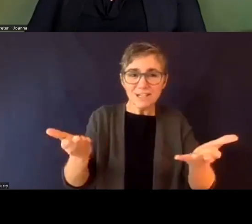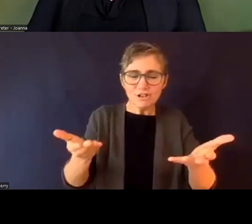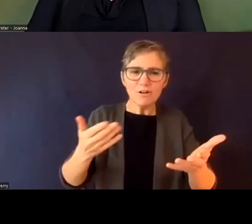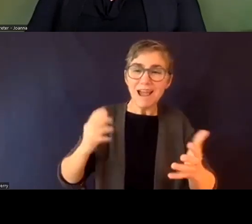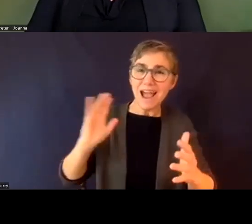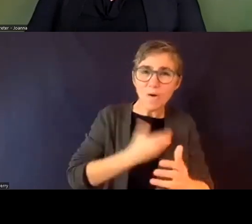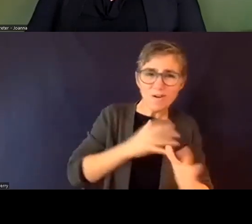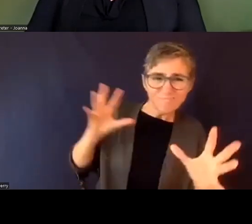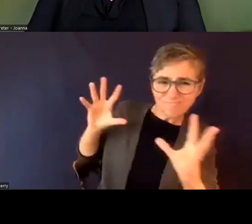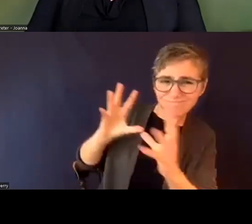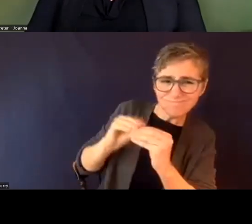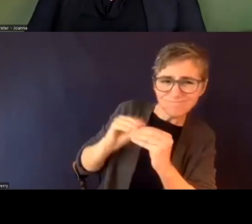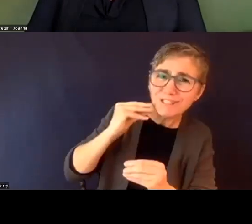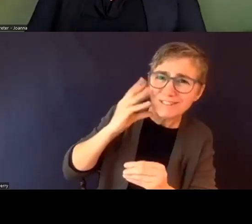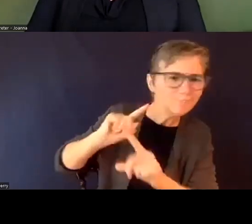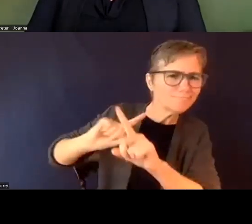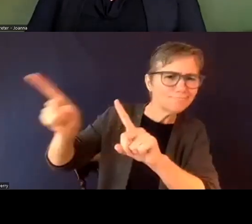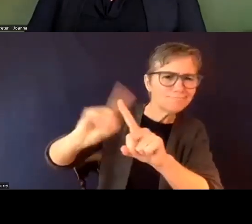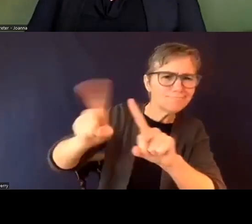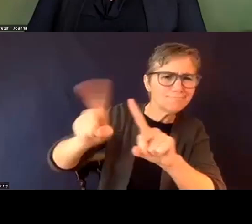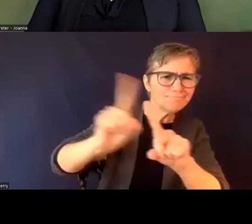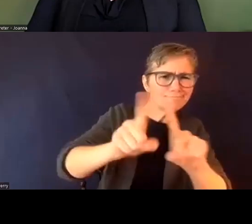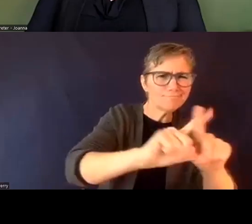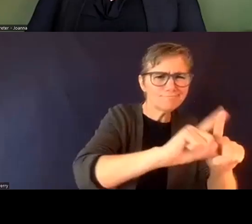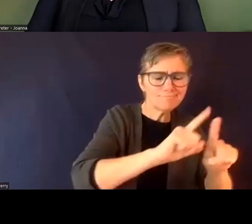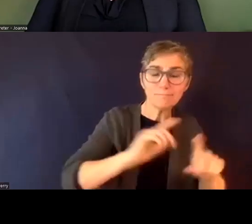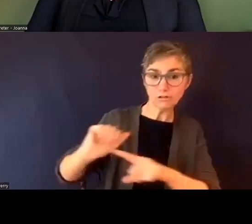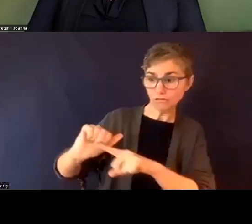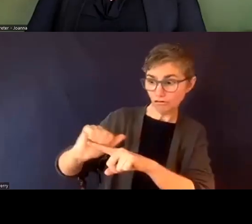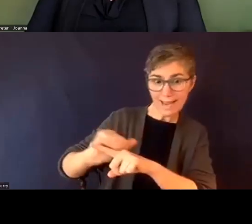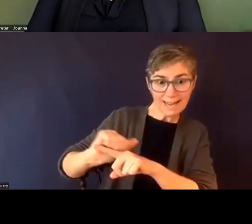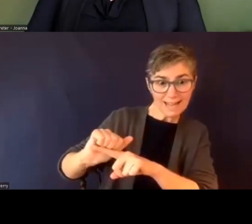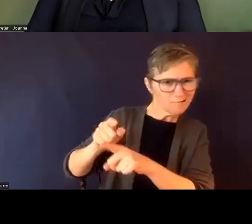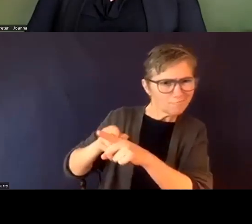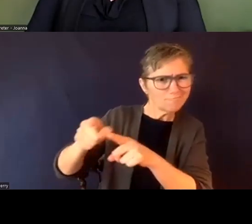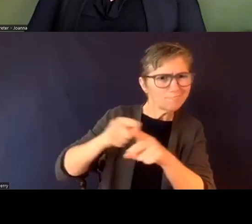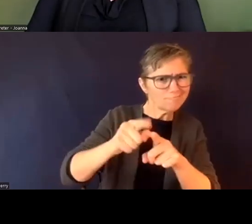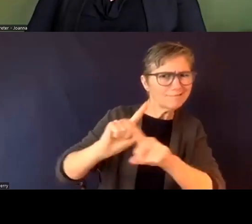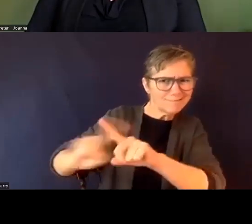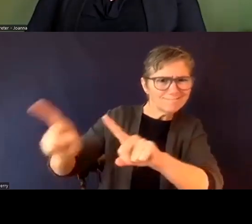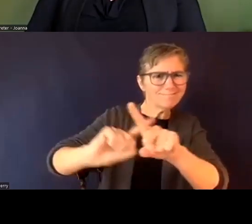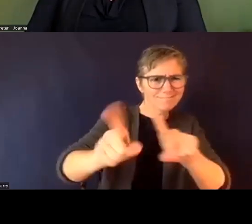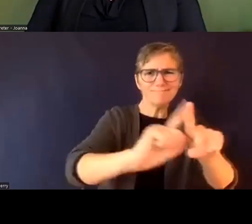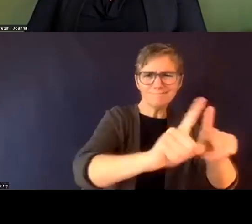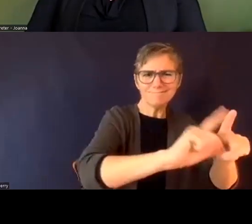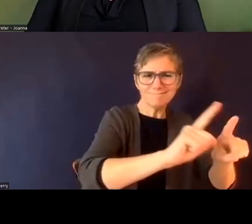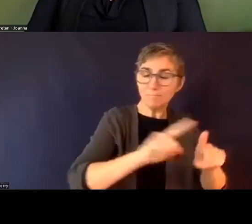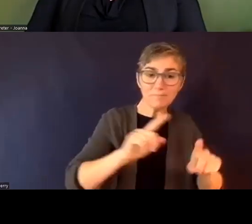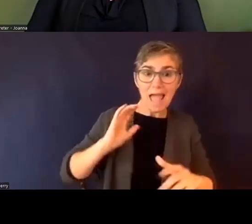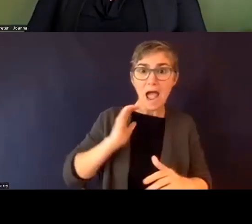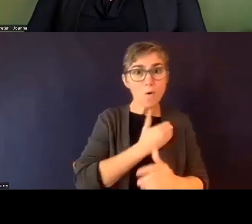different trainings made available to us over the years, and we also work in different roles.